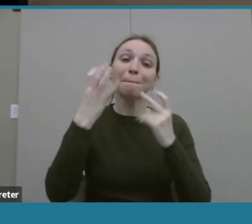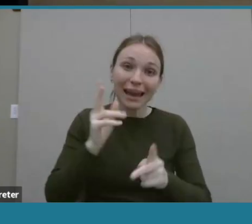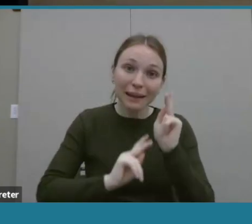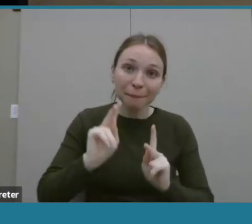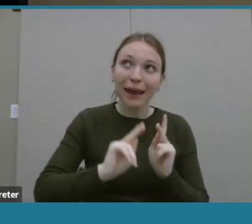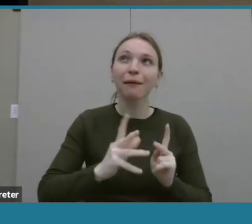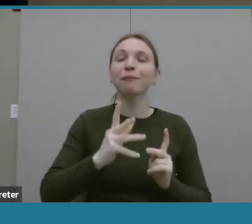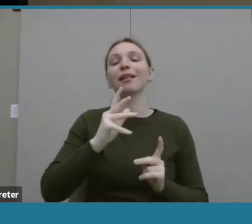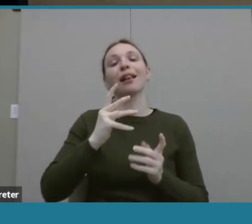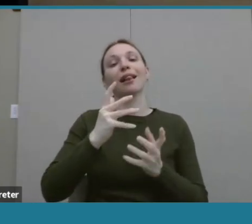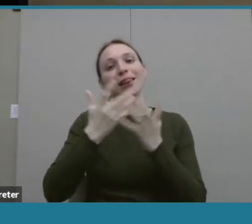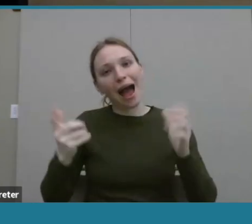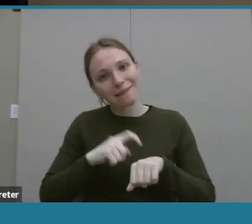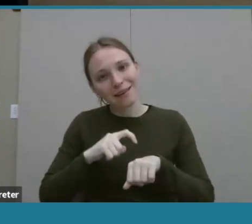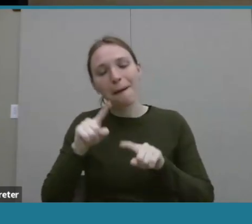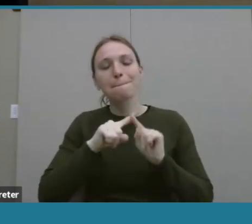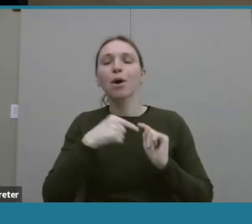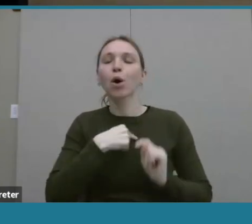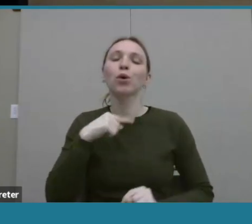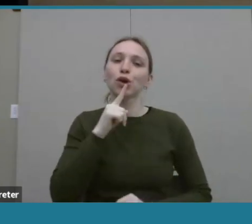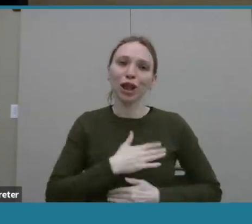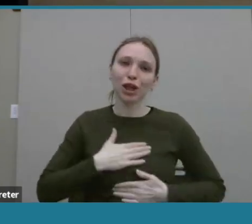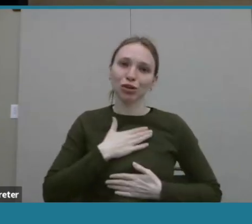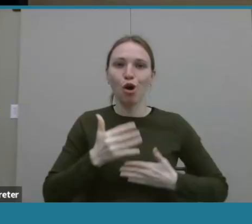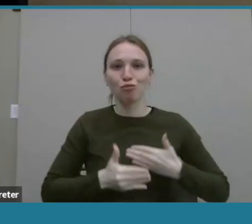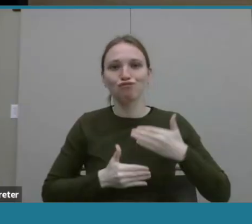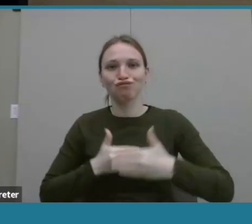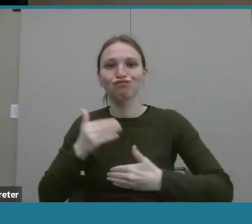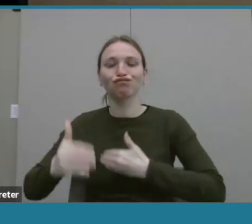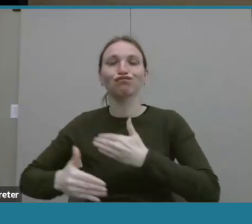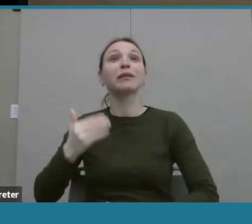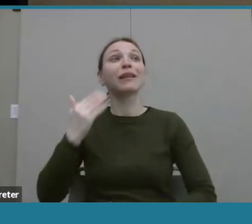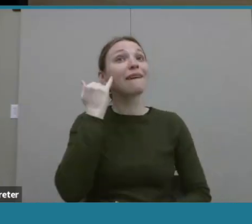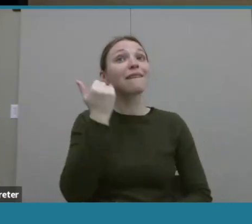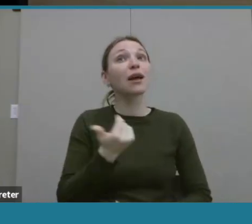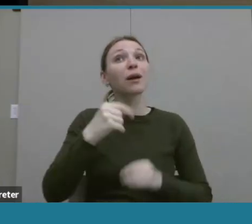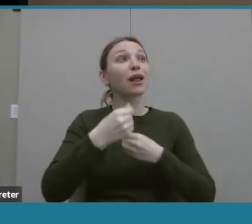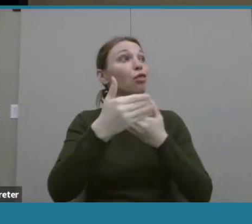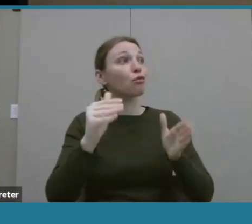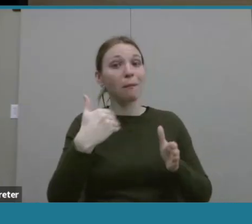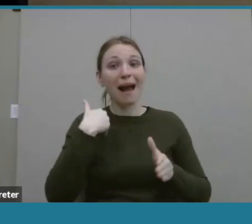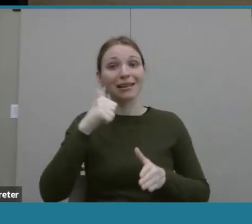And we really enjoyed it along the way. If anyone in the room has a question, I can also check out on the Zoom if there's